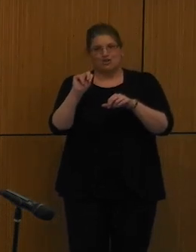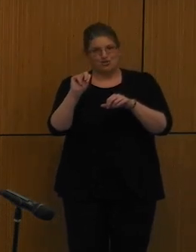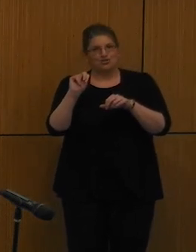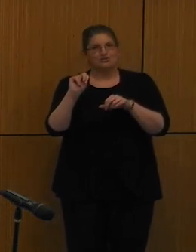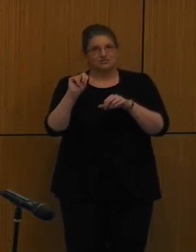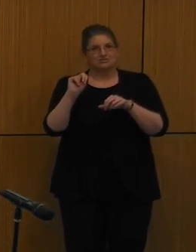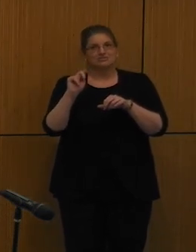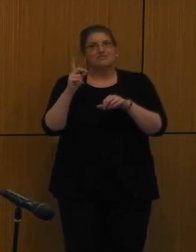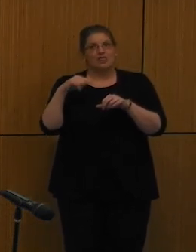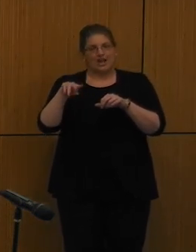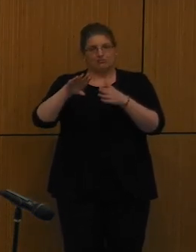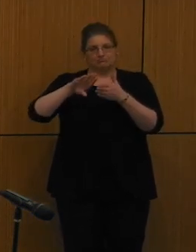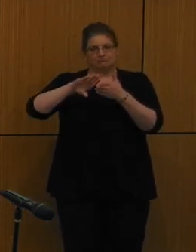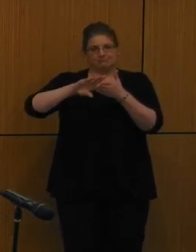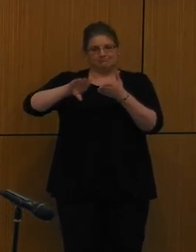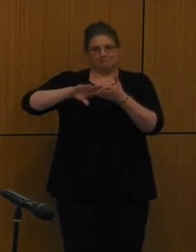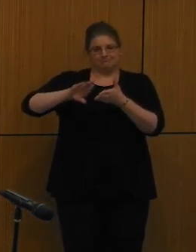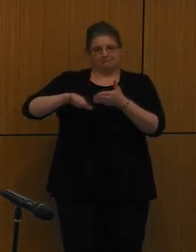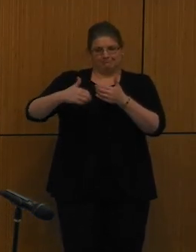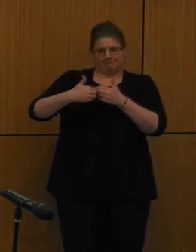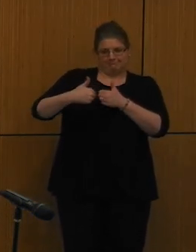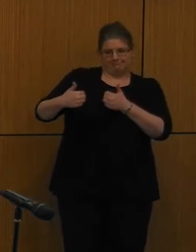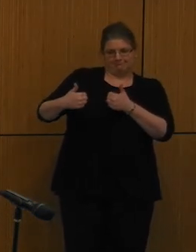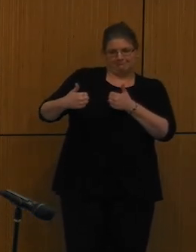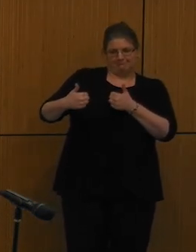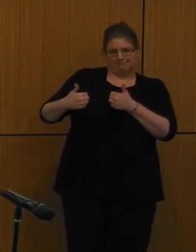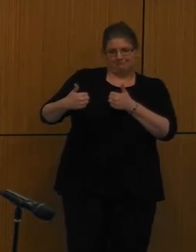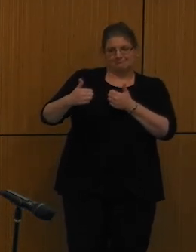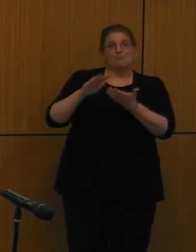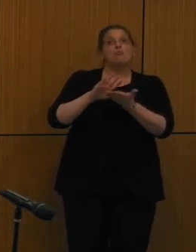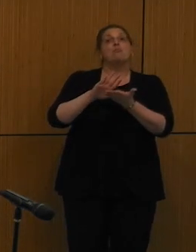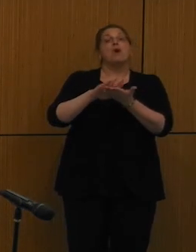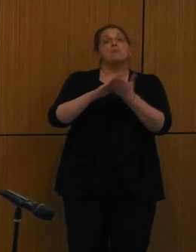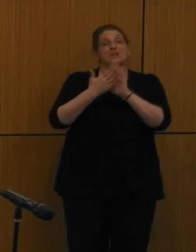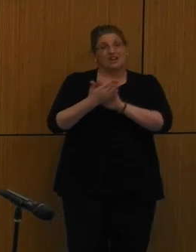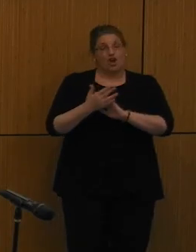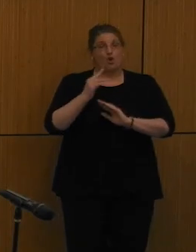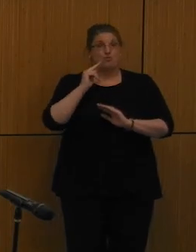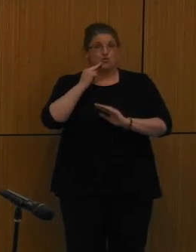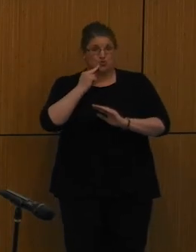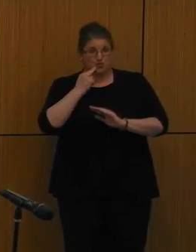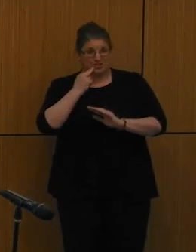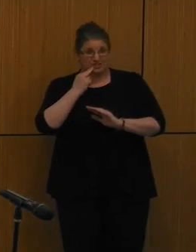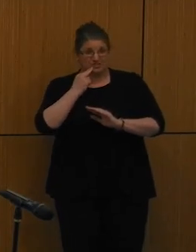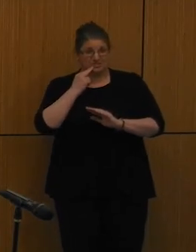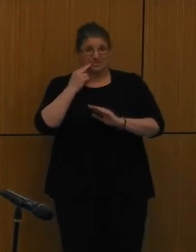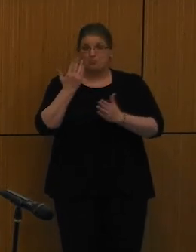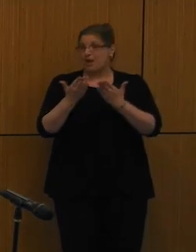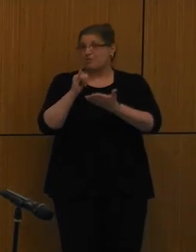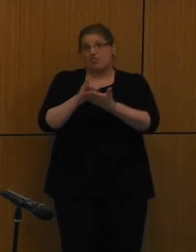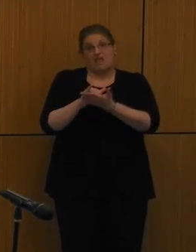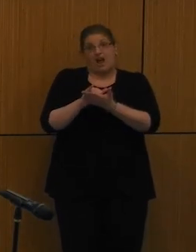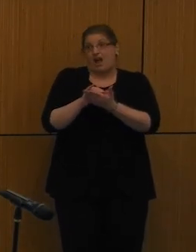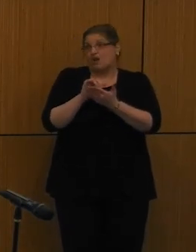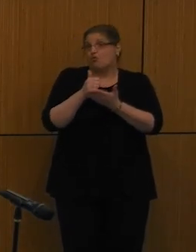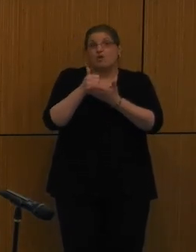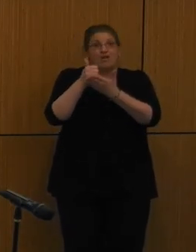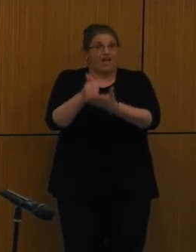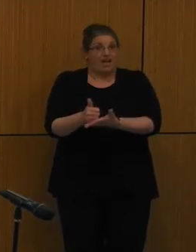So they've been able to sequester the iron as a nutrient for plant that might. And that's something that might be handy for a plant when they're growing